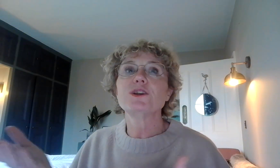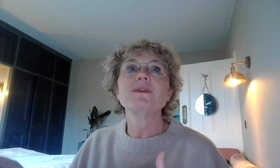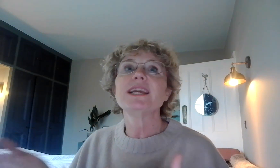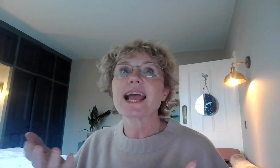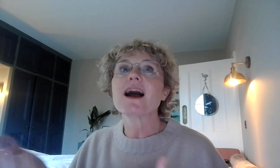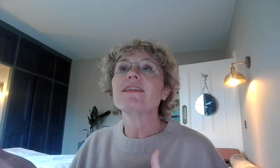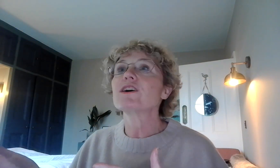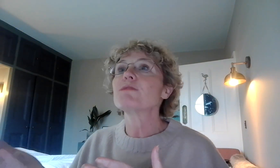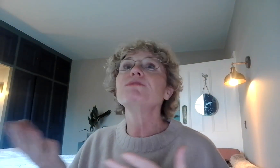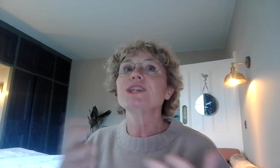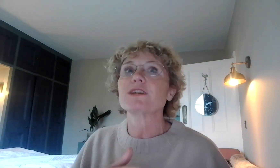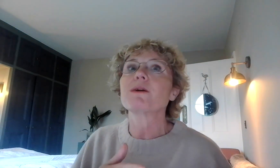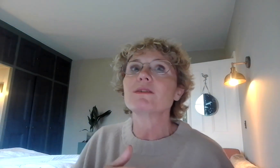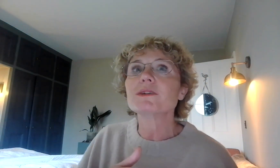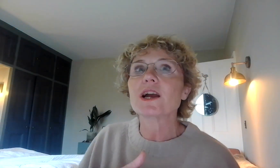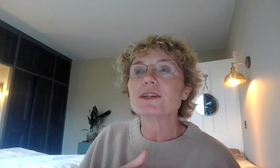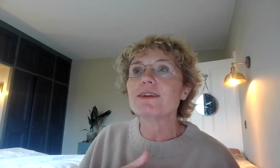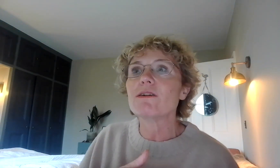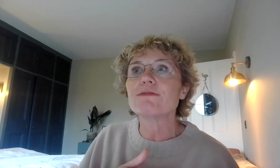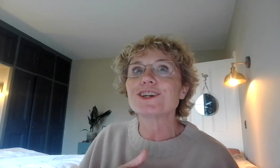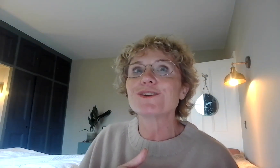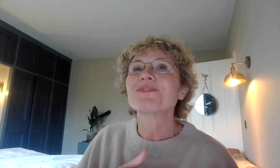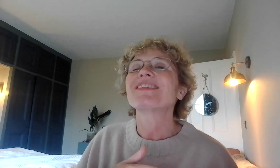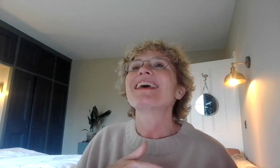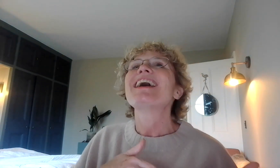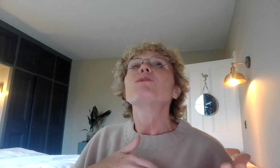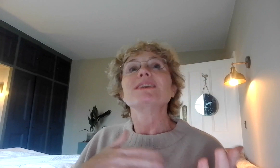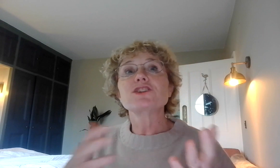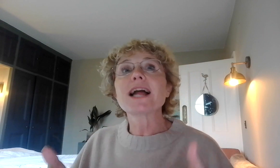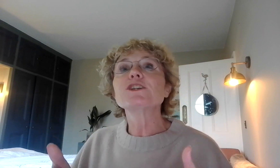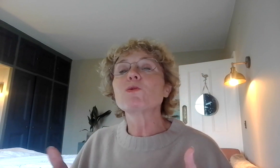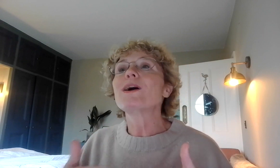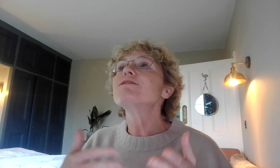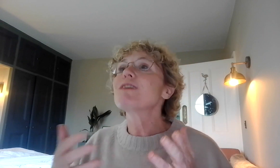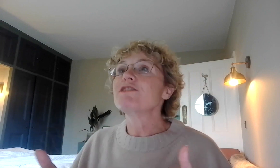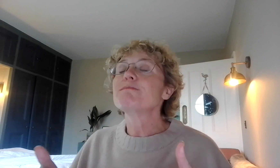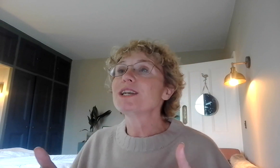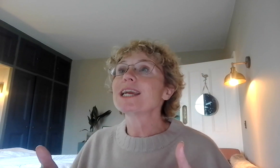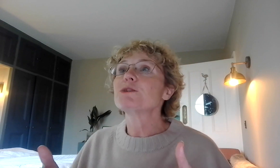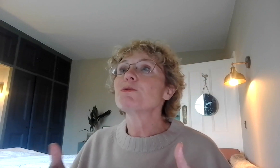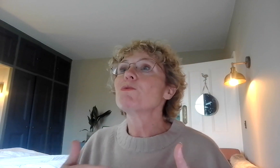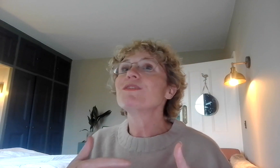So, you would need AI that could predict where it was going to veer off to. Whereas in transport, it's very predictable.